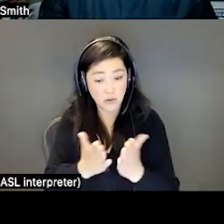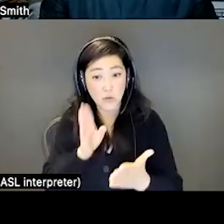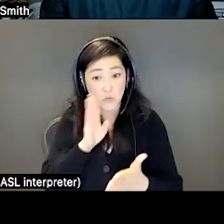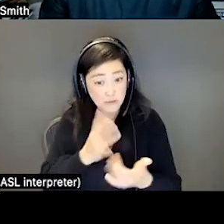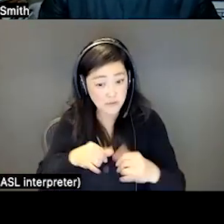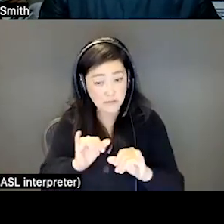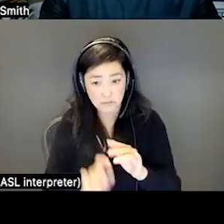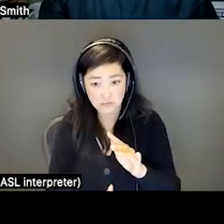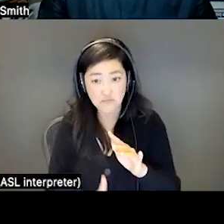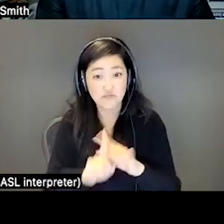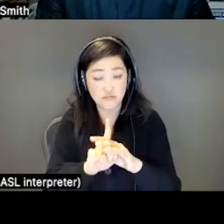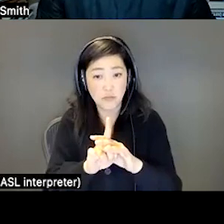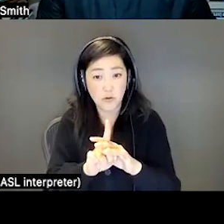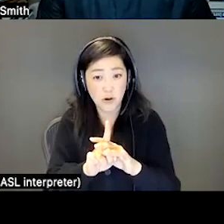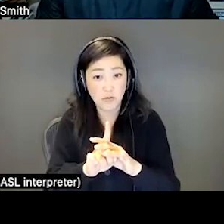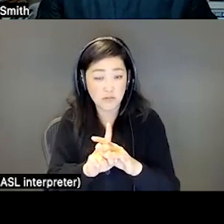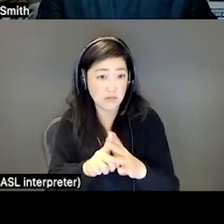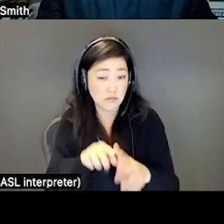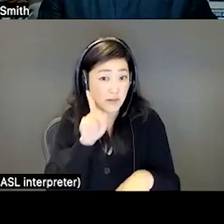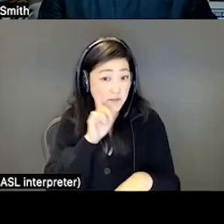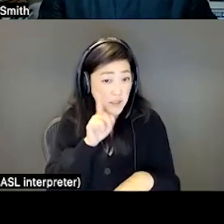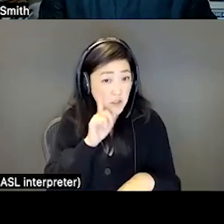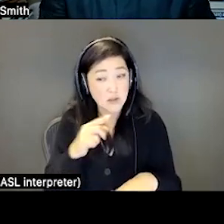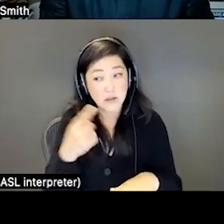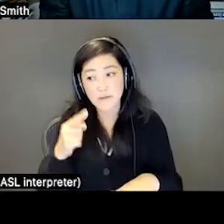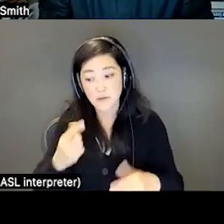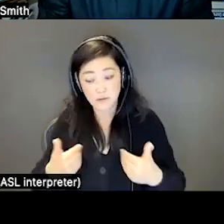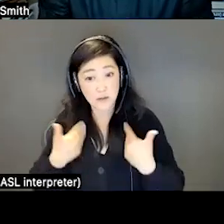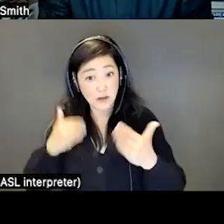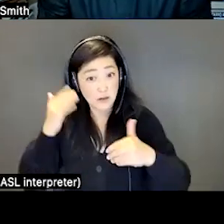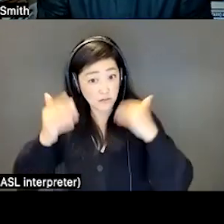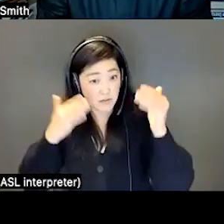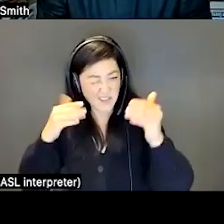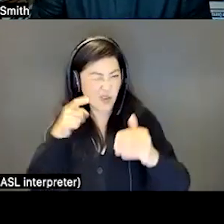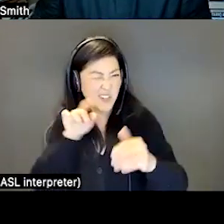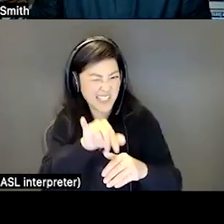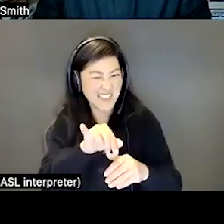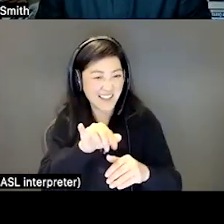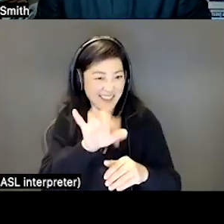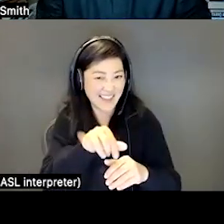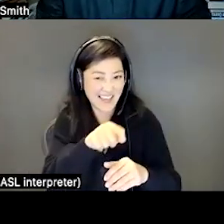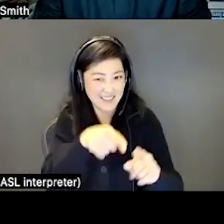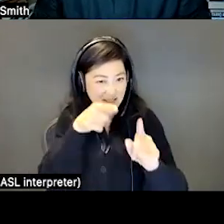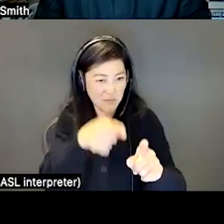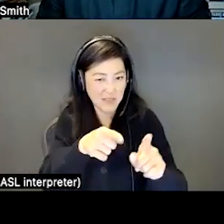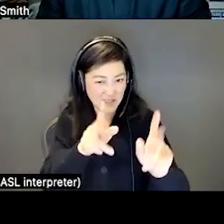you know, fiction for young adults in this case, but then there are other interests you can add